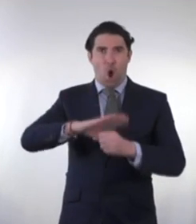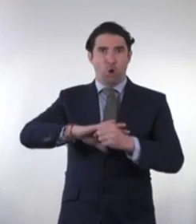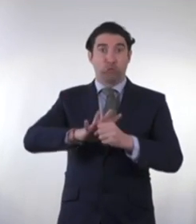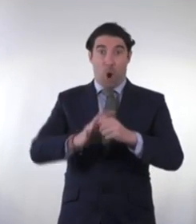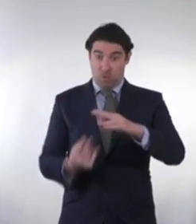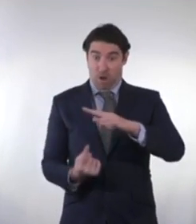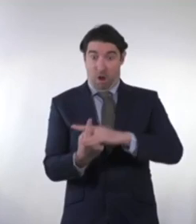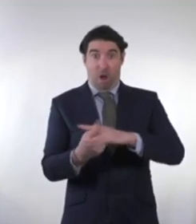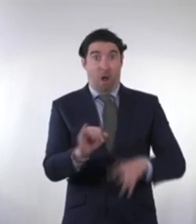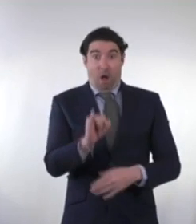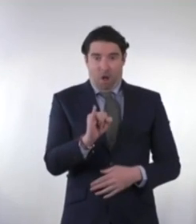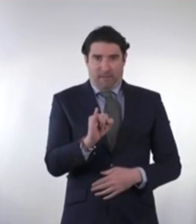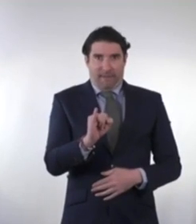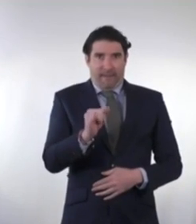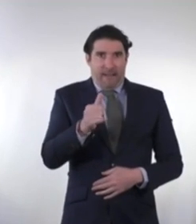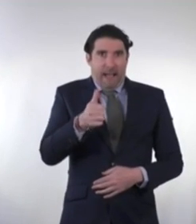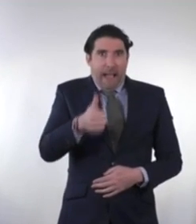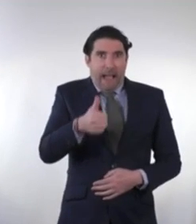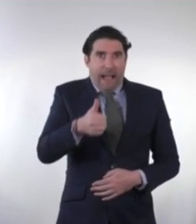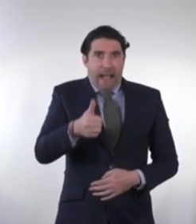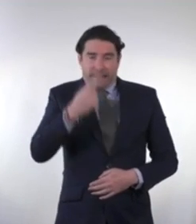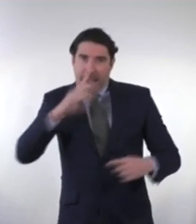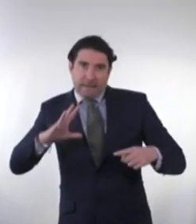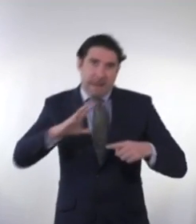we have already put £190 billion into supporting livelihoods,